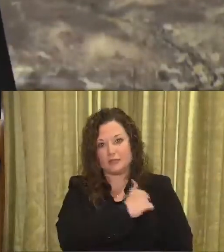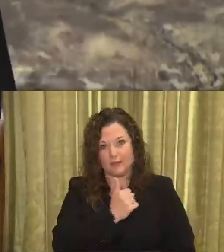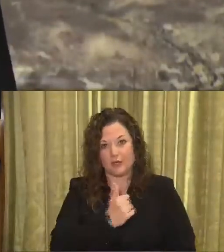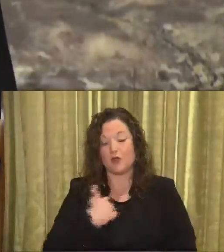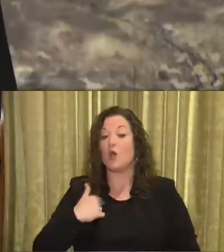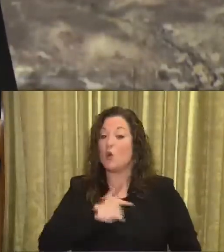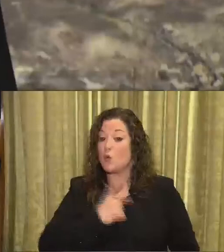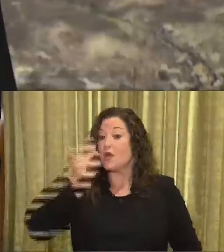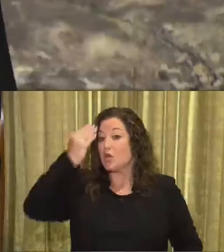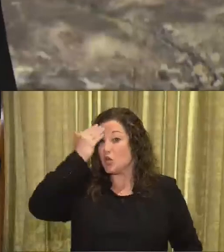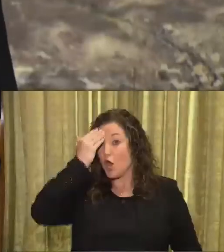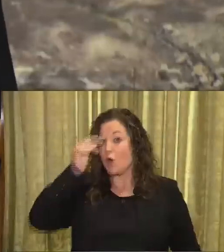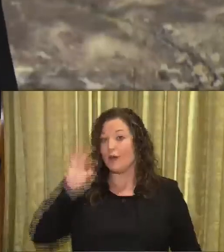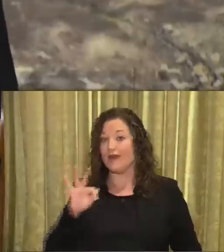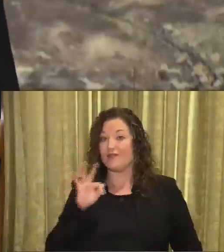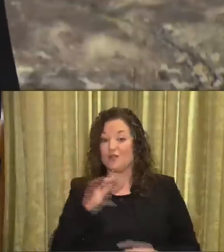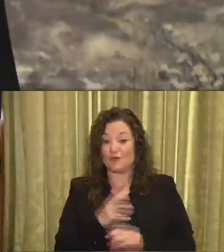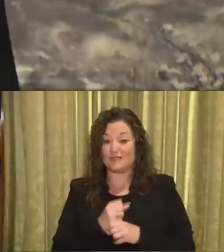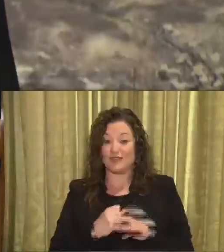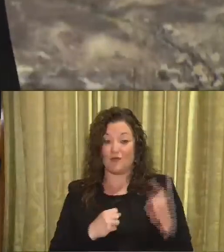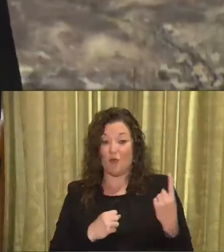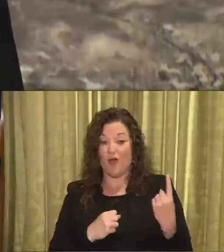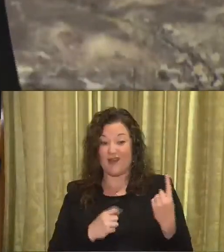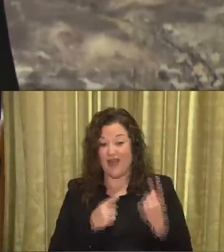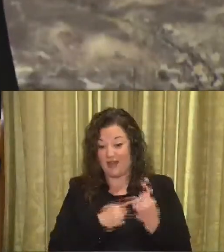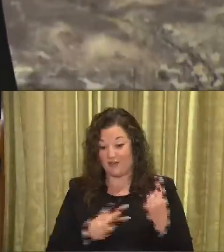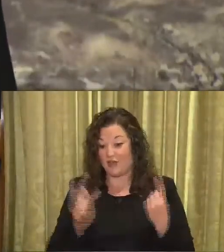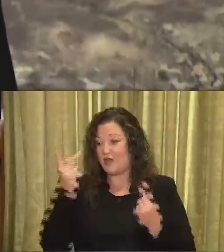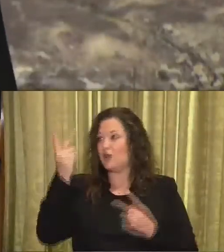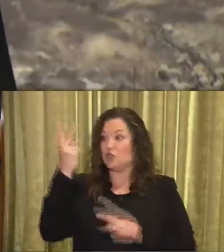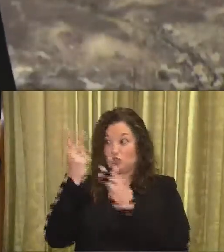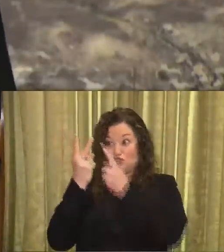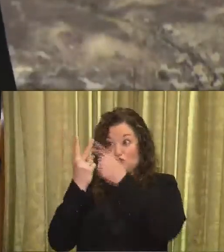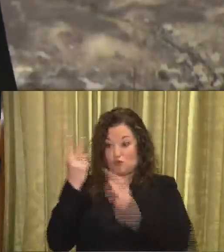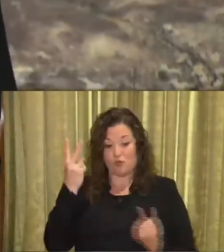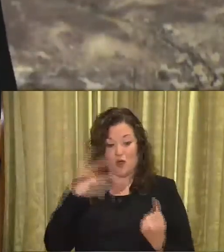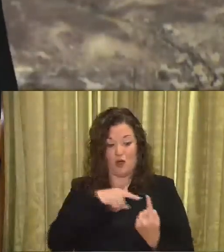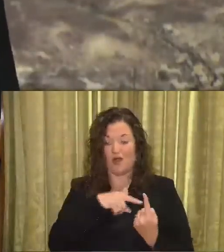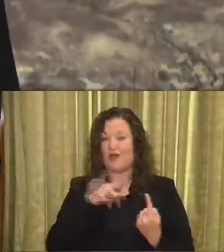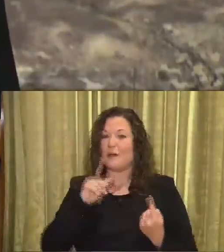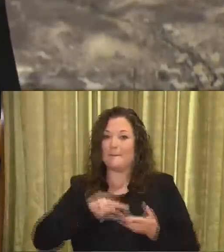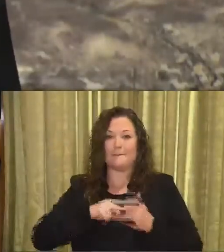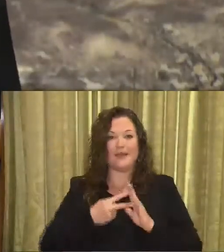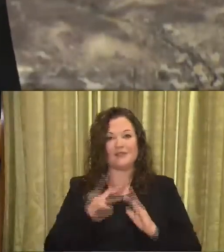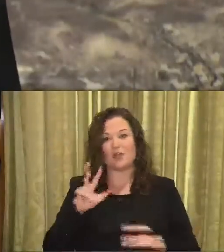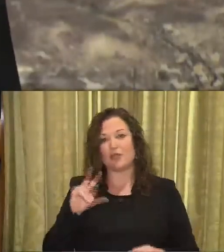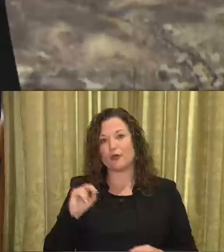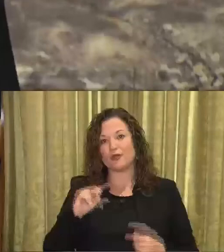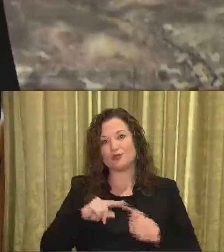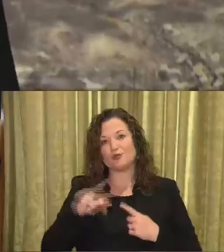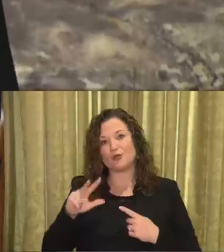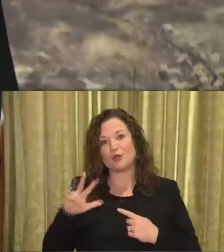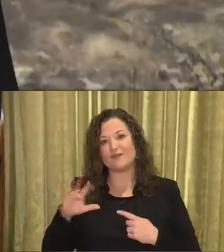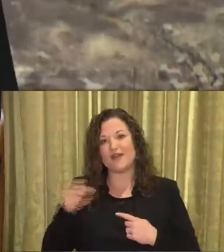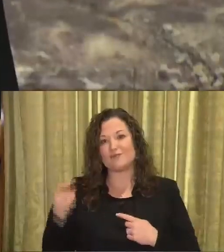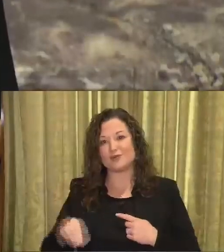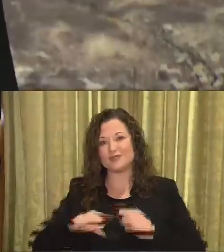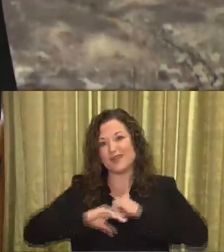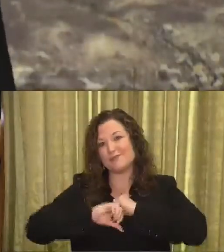only received one of the two doses, you're only got about 30 to 35% protection from that back from the virus, so that's very, very important.